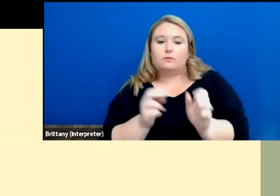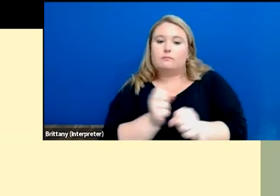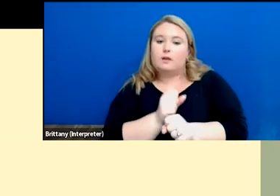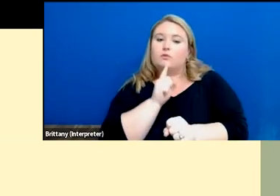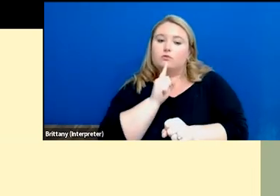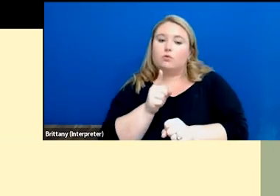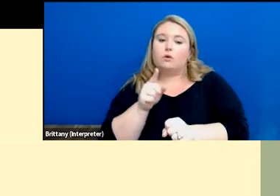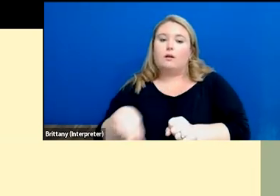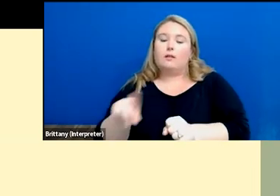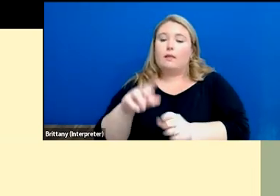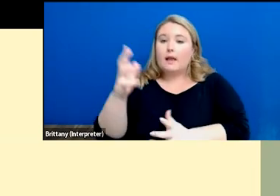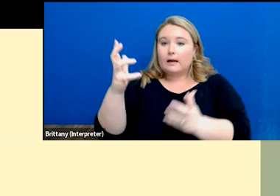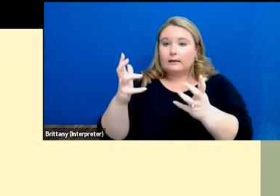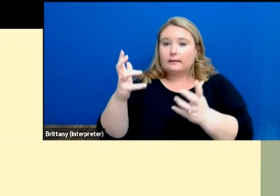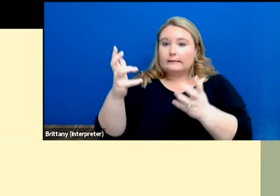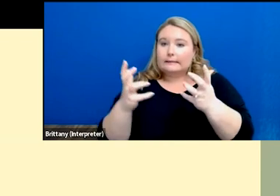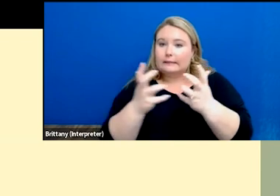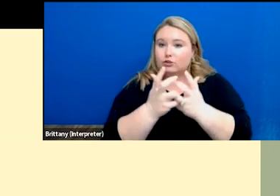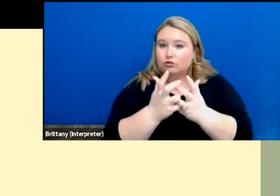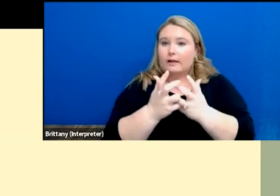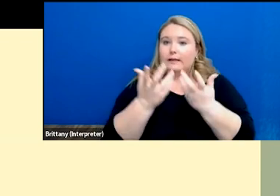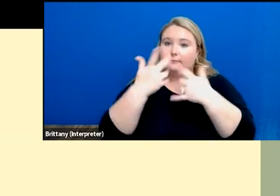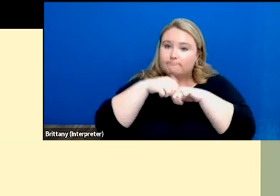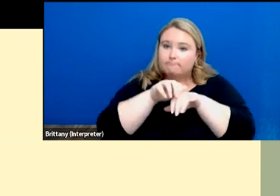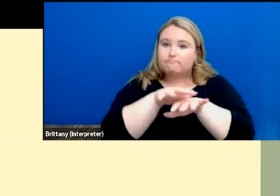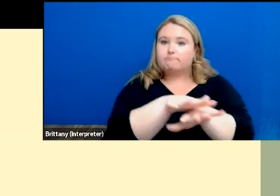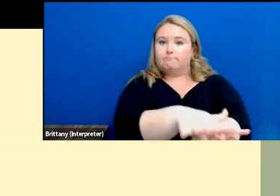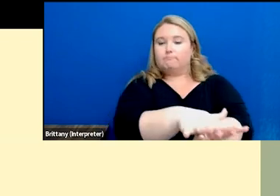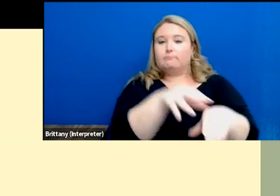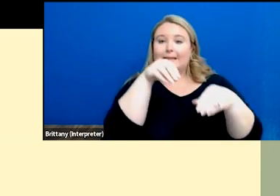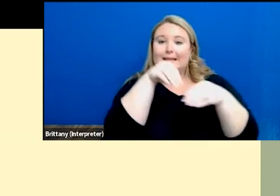and don't have to be put into more restrictive housing